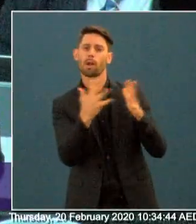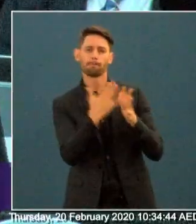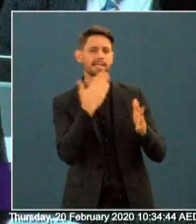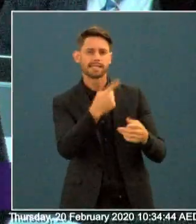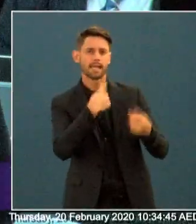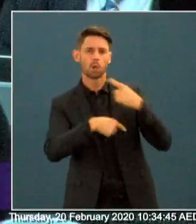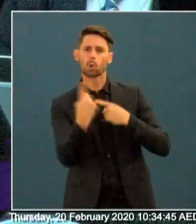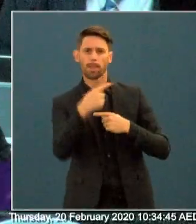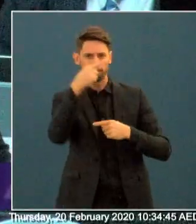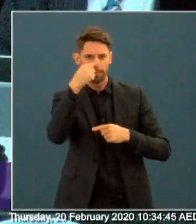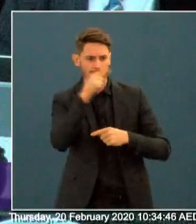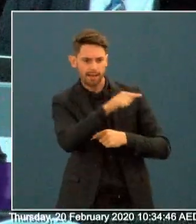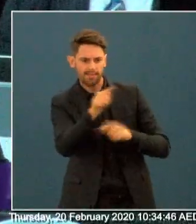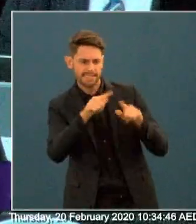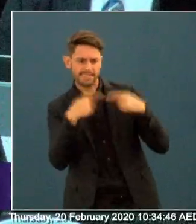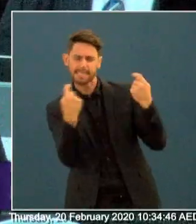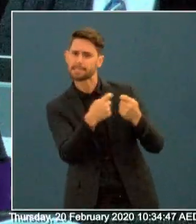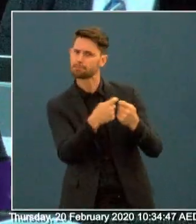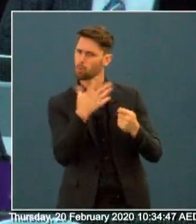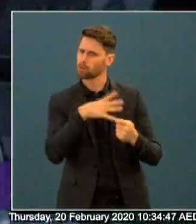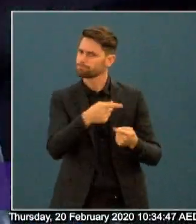and then I will come back to the rest of your qualifications. Yes. Thank you.